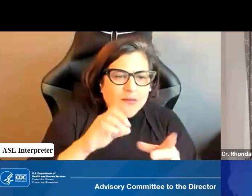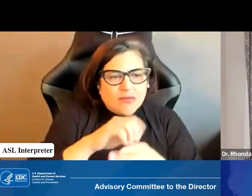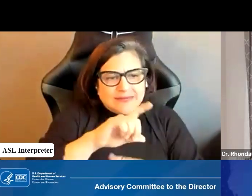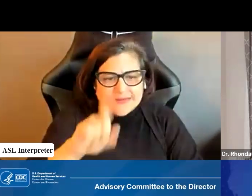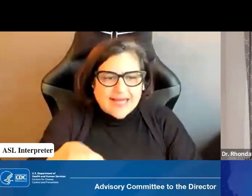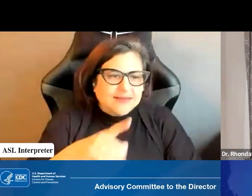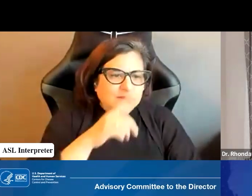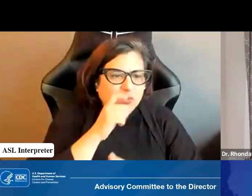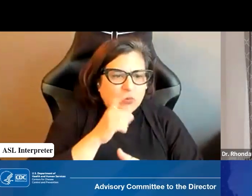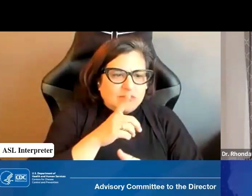Everybody is concerned.